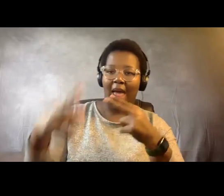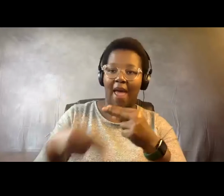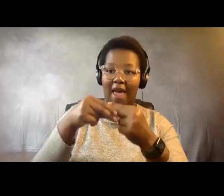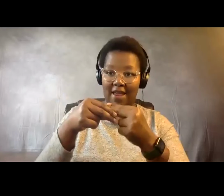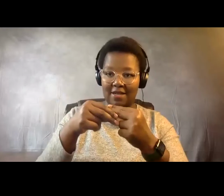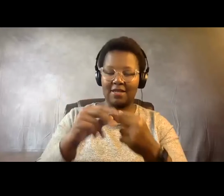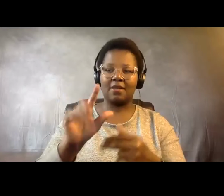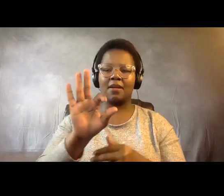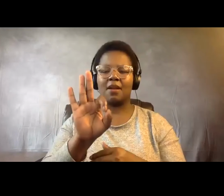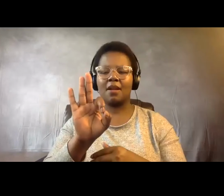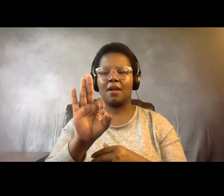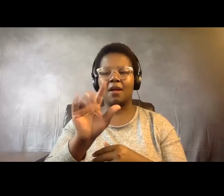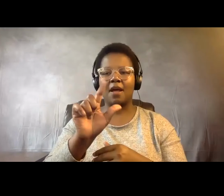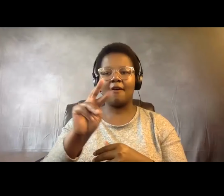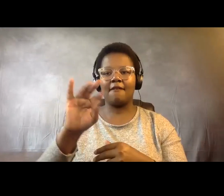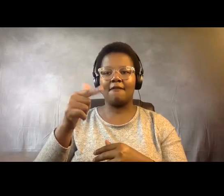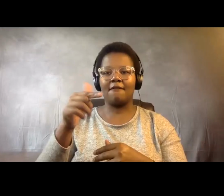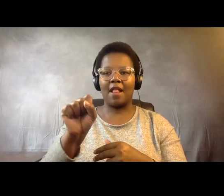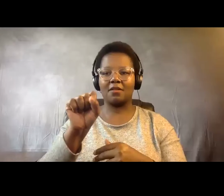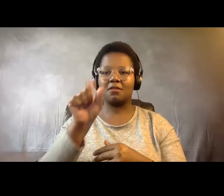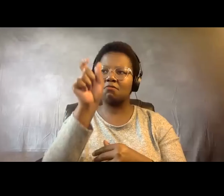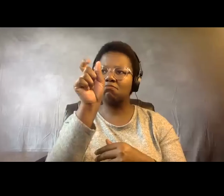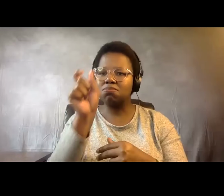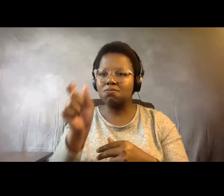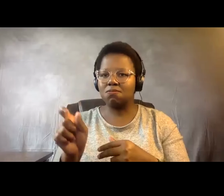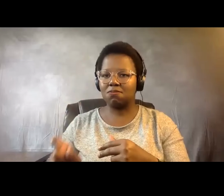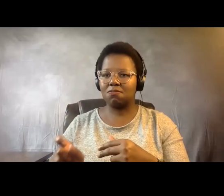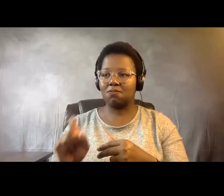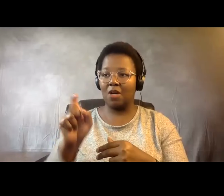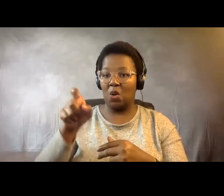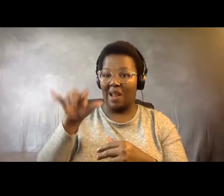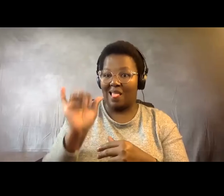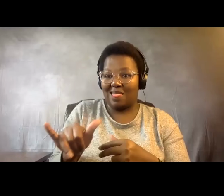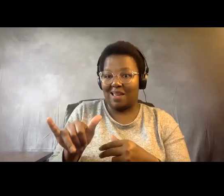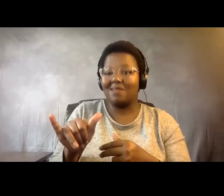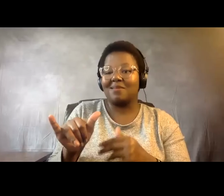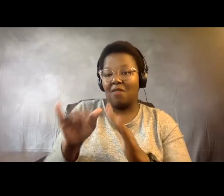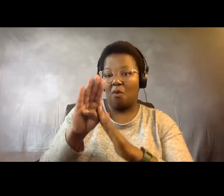you might need something like that to make sure that the focus order actually makes sense that so